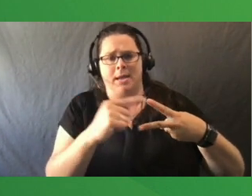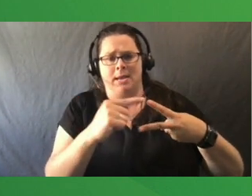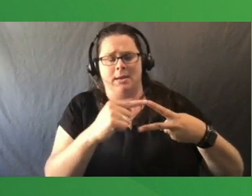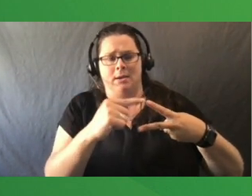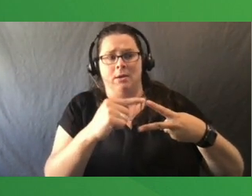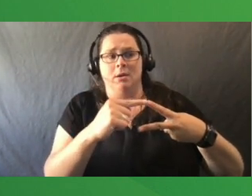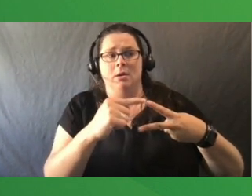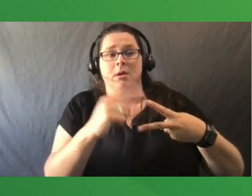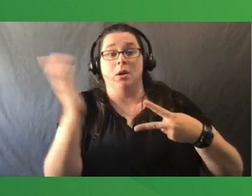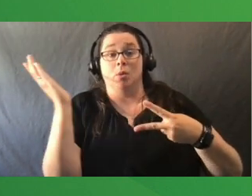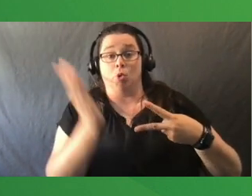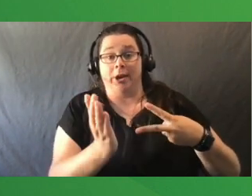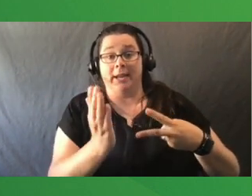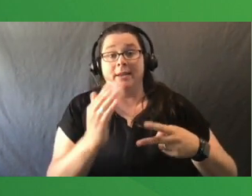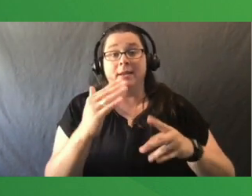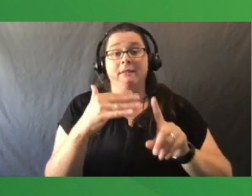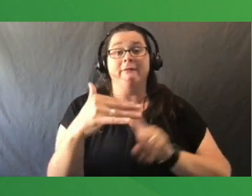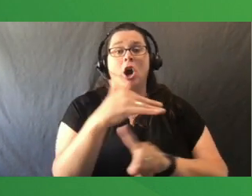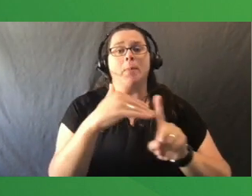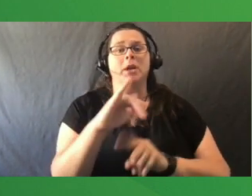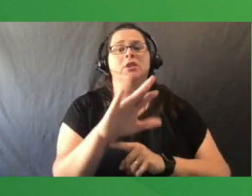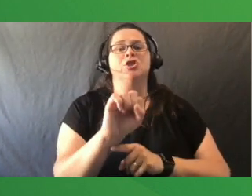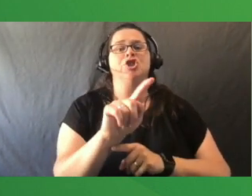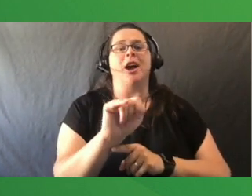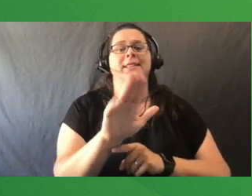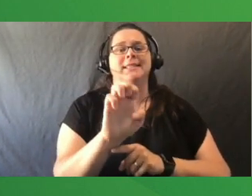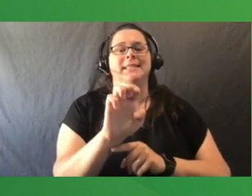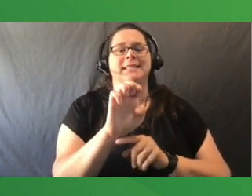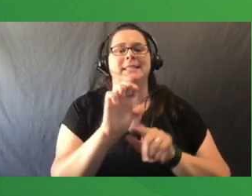an environmental justice frame to these discussions.